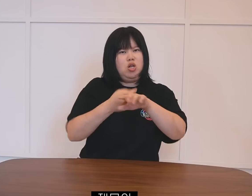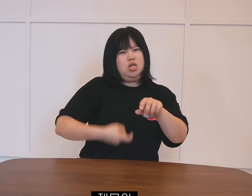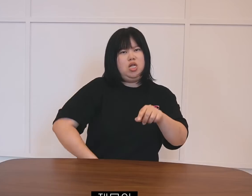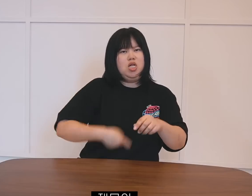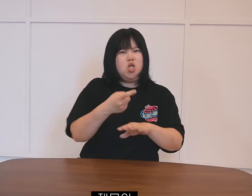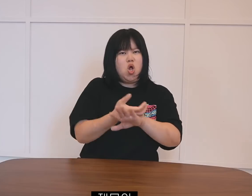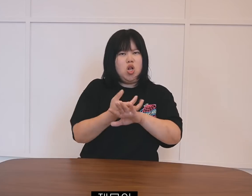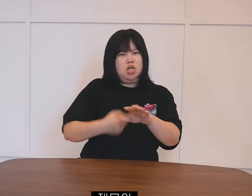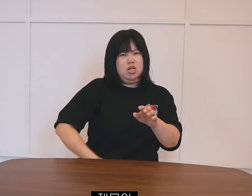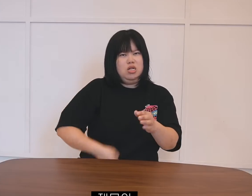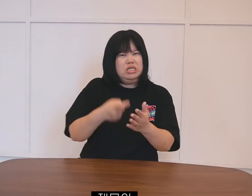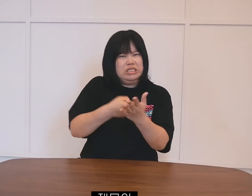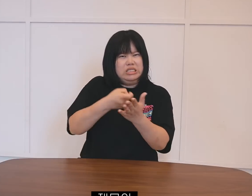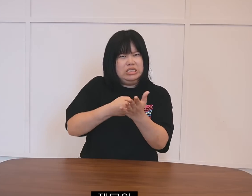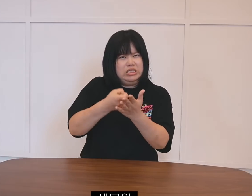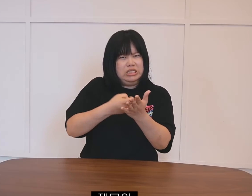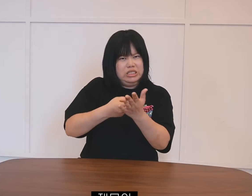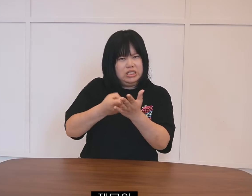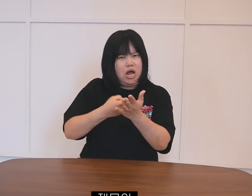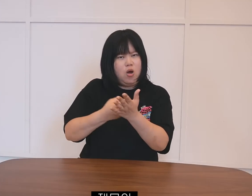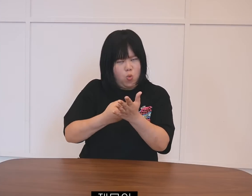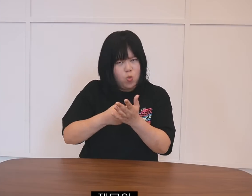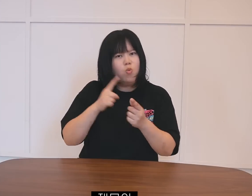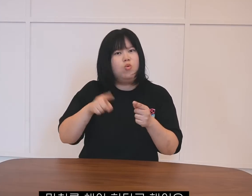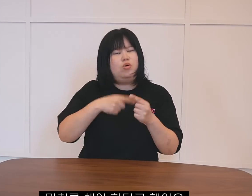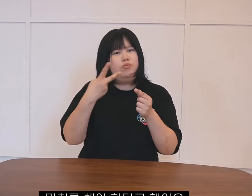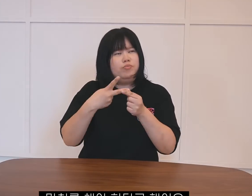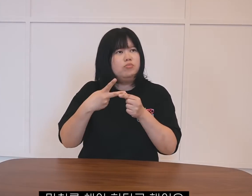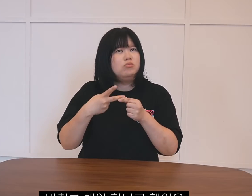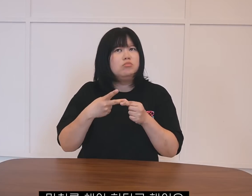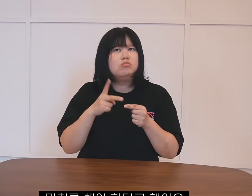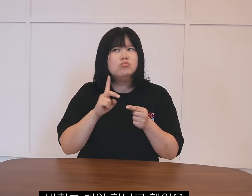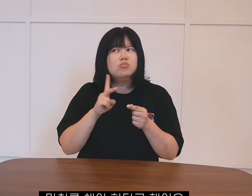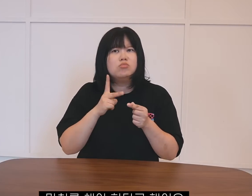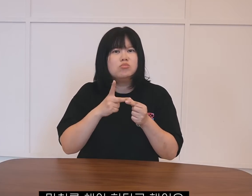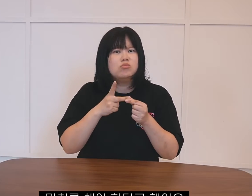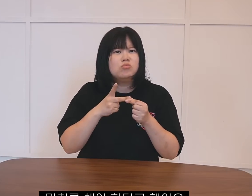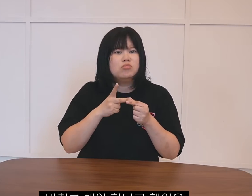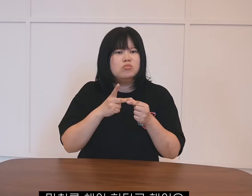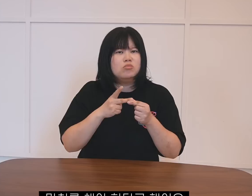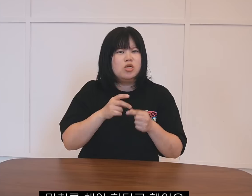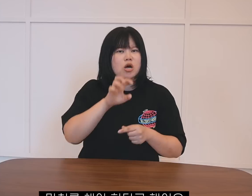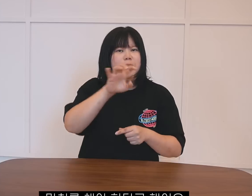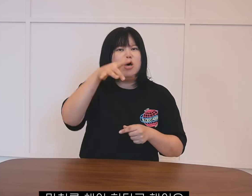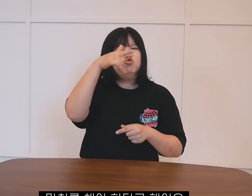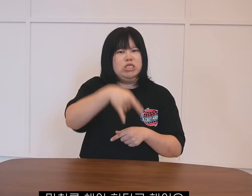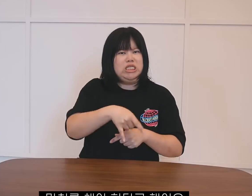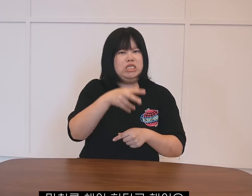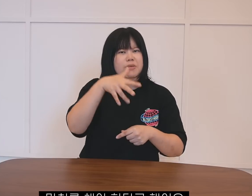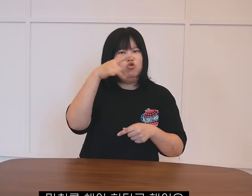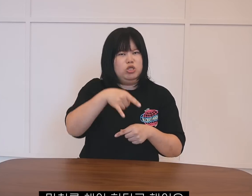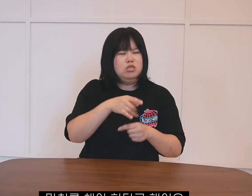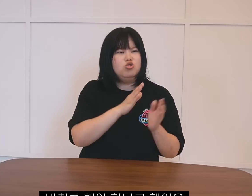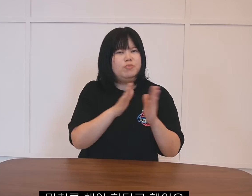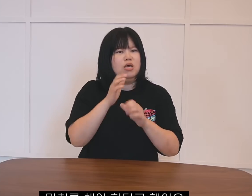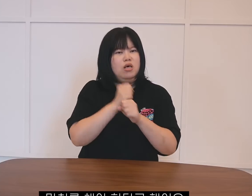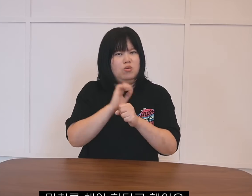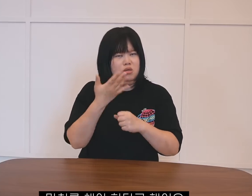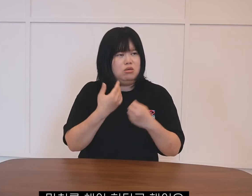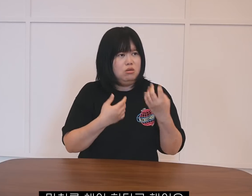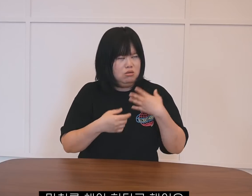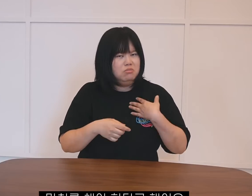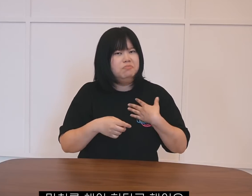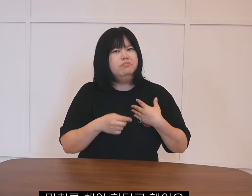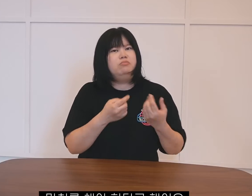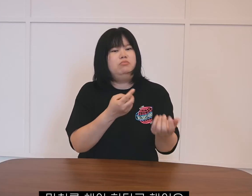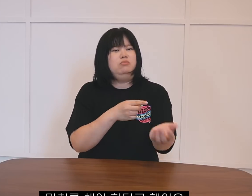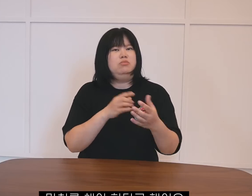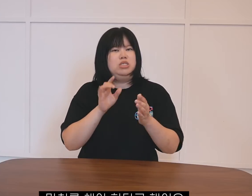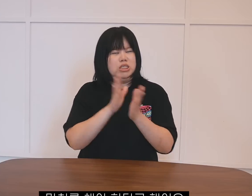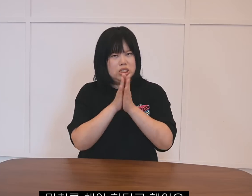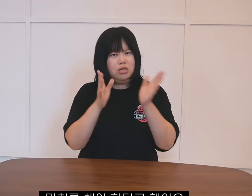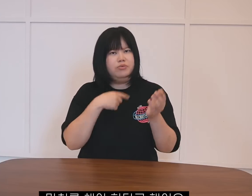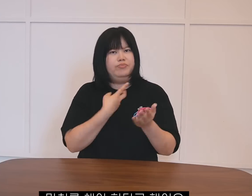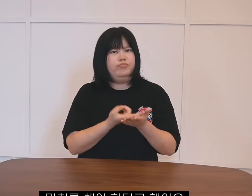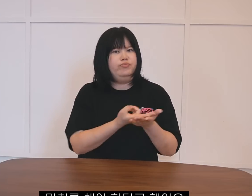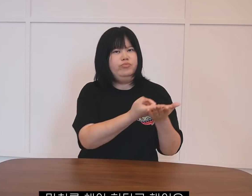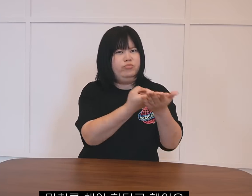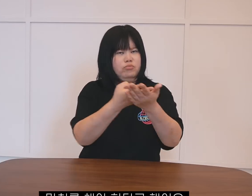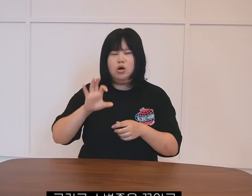and told me that I needed to have hair removal and anesthesia.